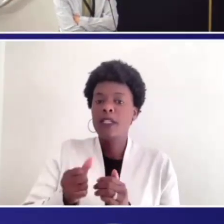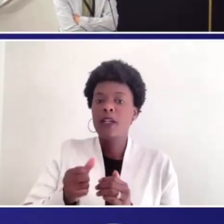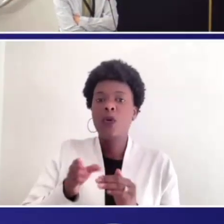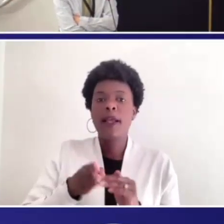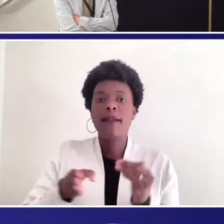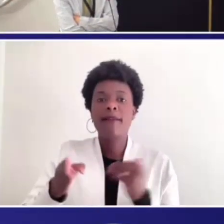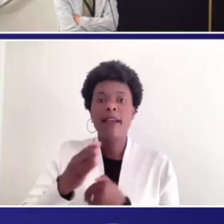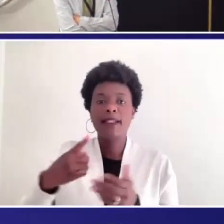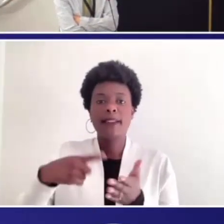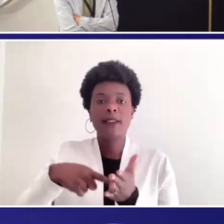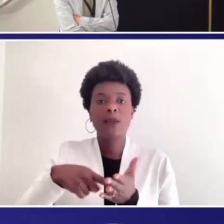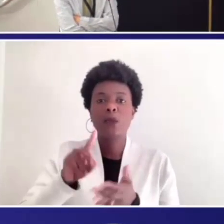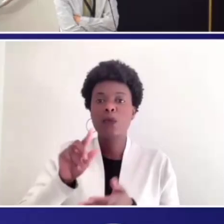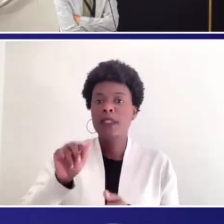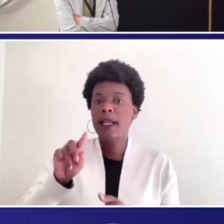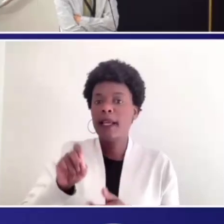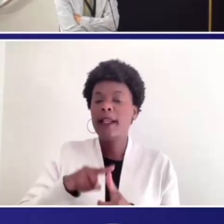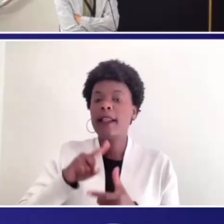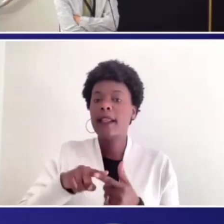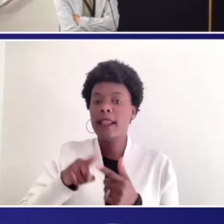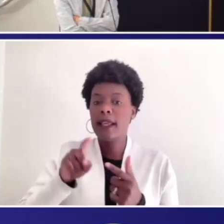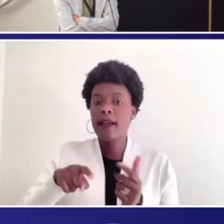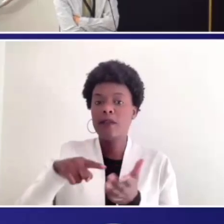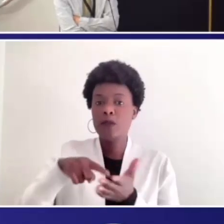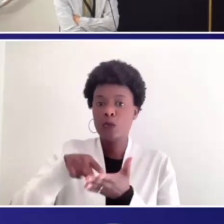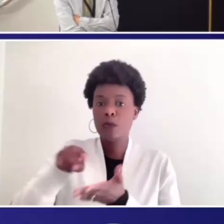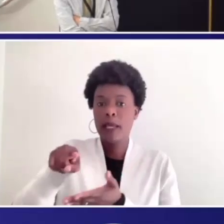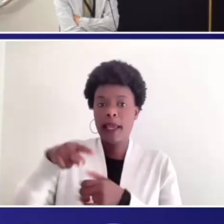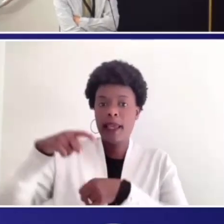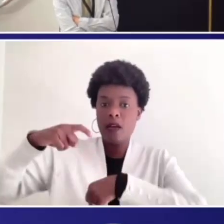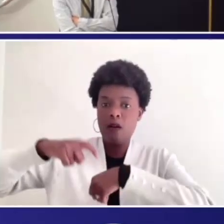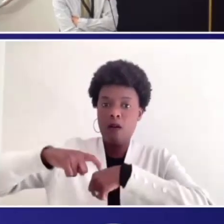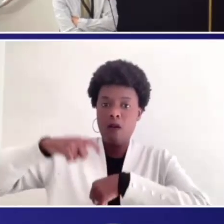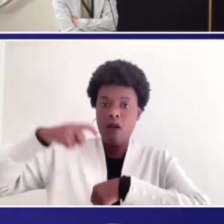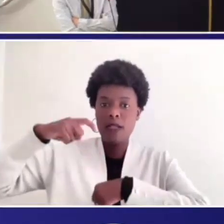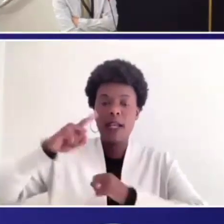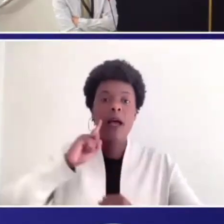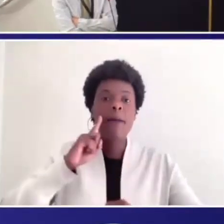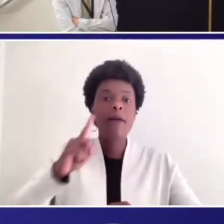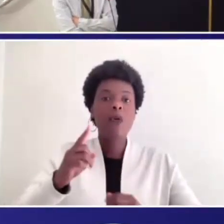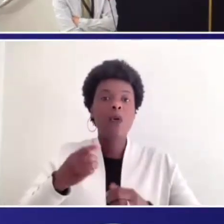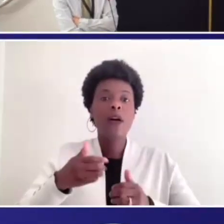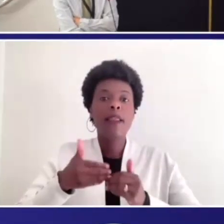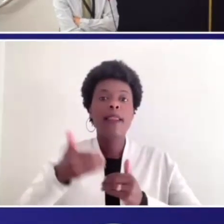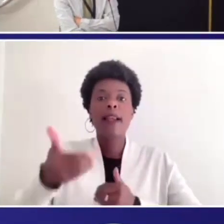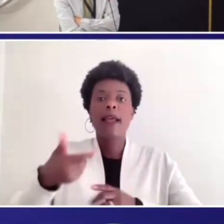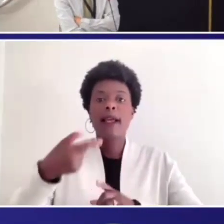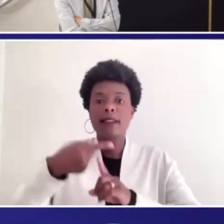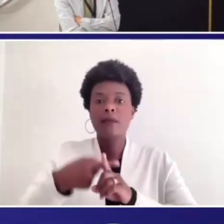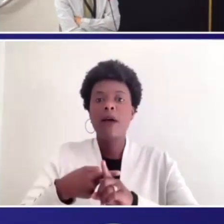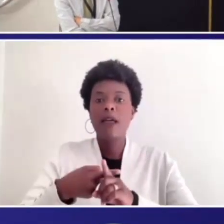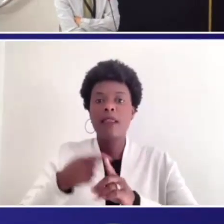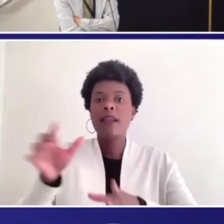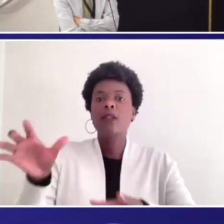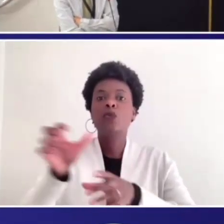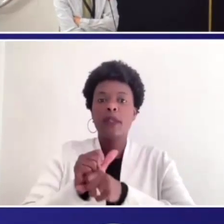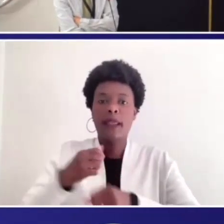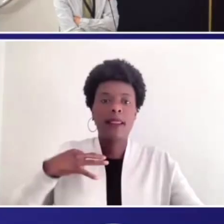make a payment, an on-time payment for the following month in order to receive the benefit. Right. Yes.